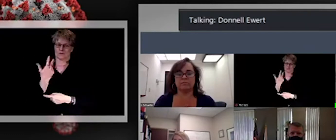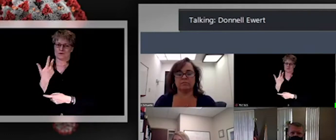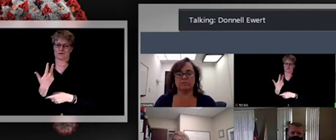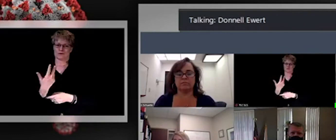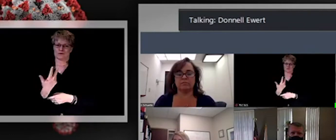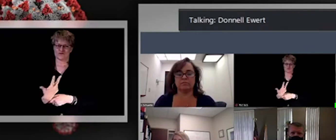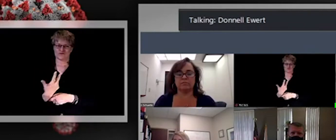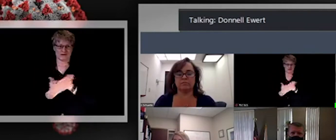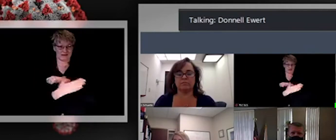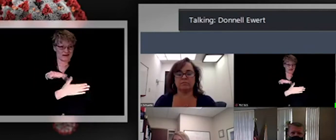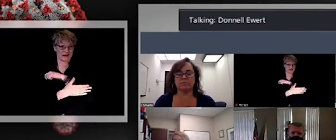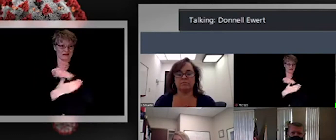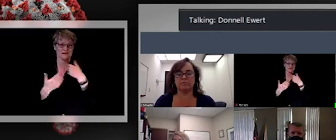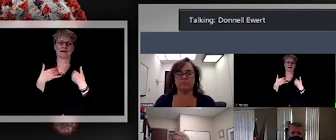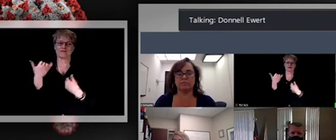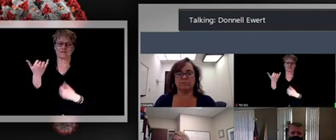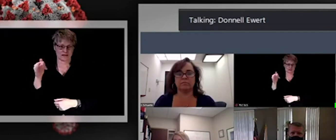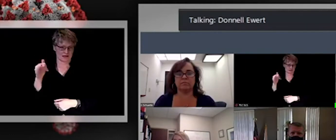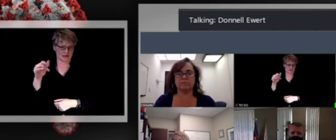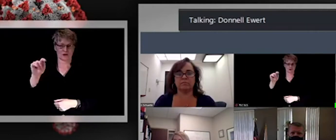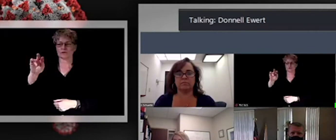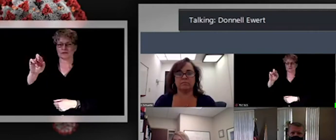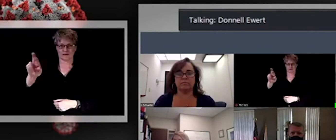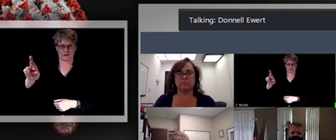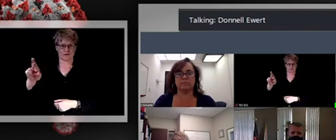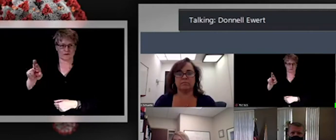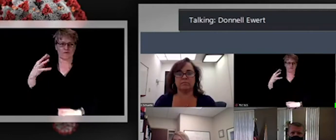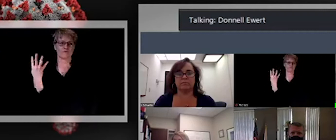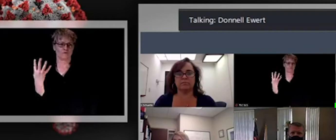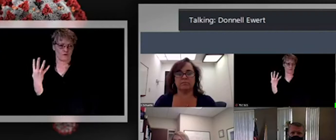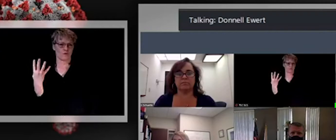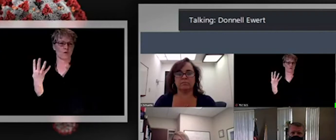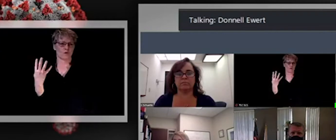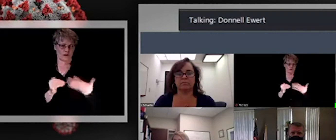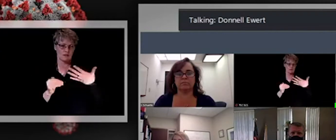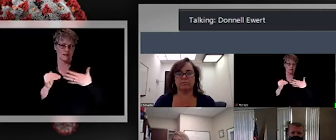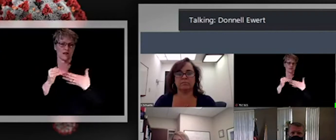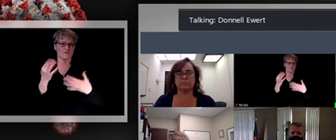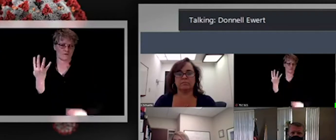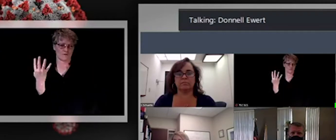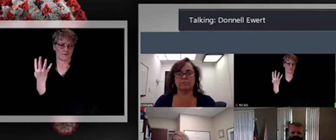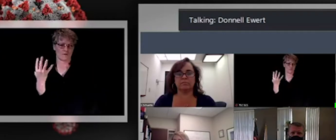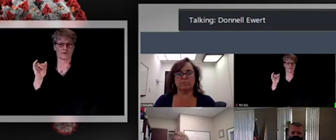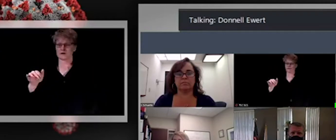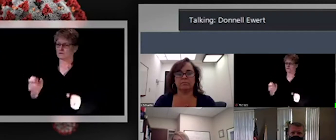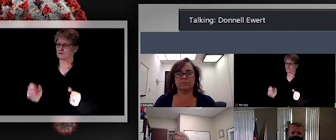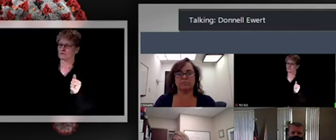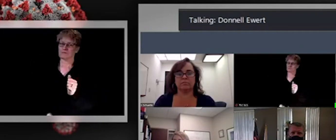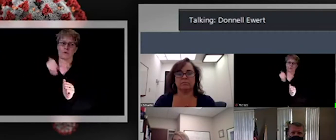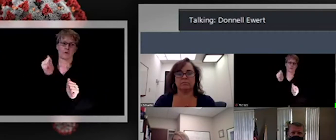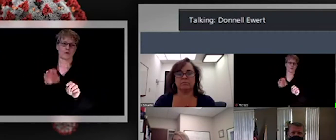that are in the yellow tier or Tier 4, which is the most open, and those are Modoc, Alpine